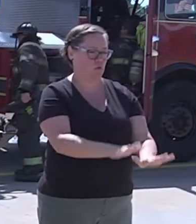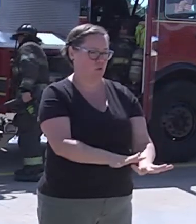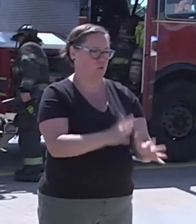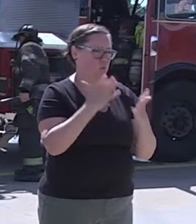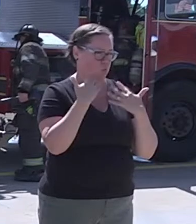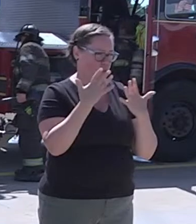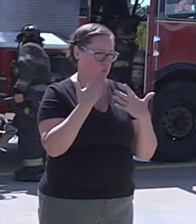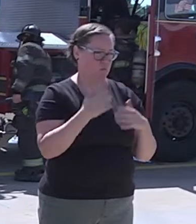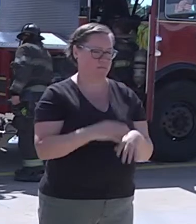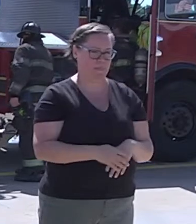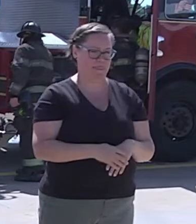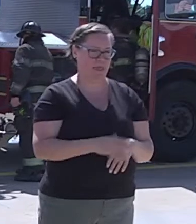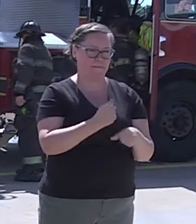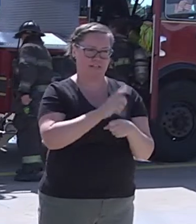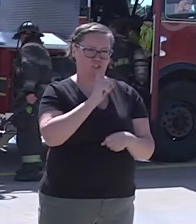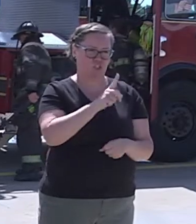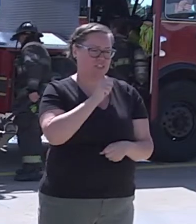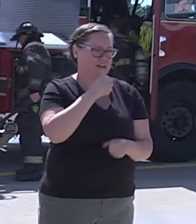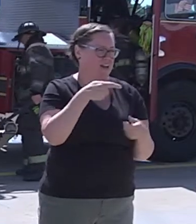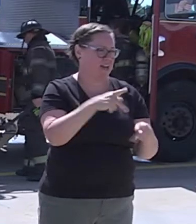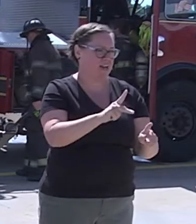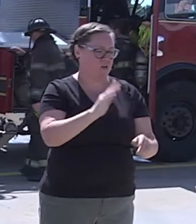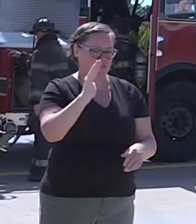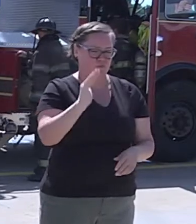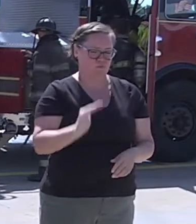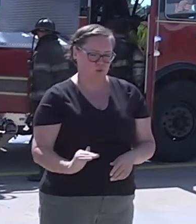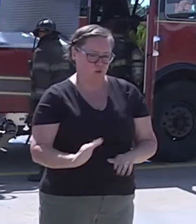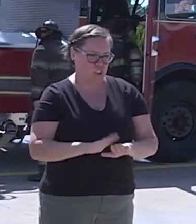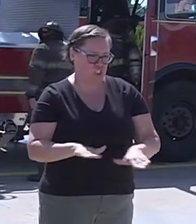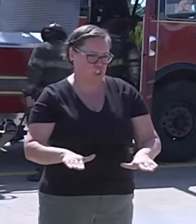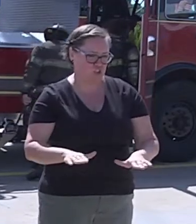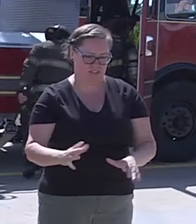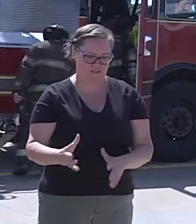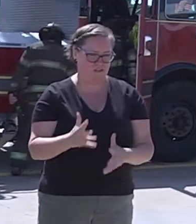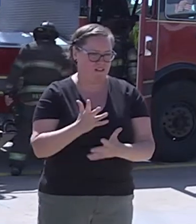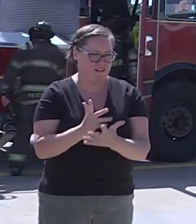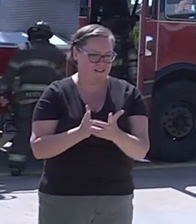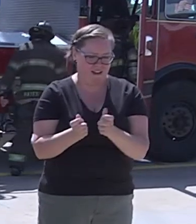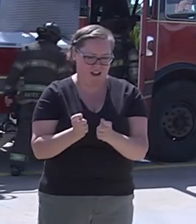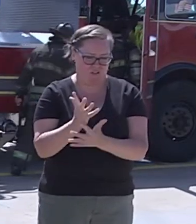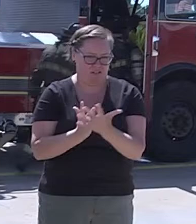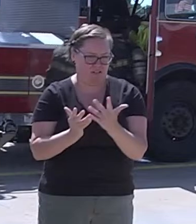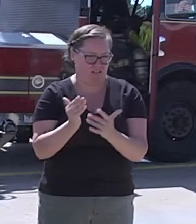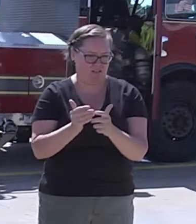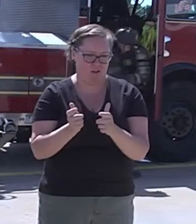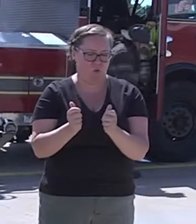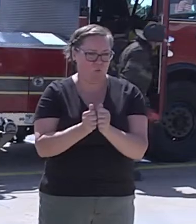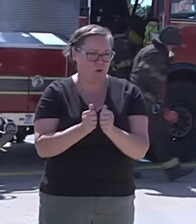never allow little children shoot any types of fireworks specifically sparklers sparklers are